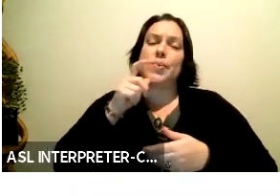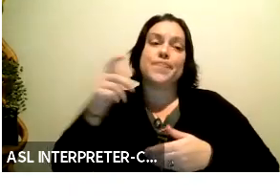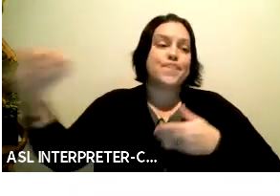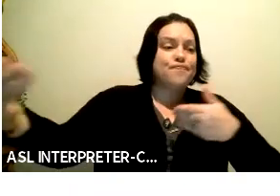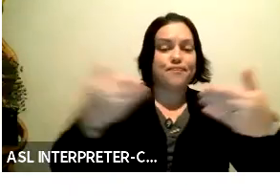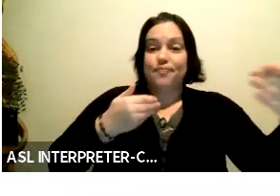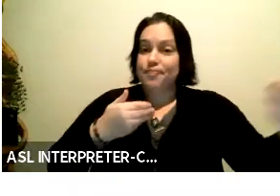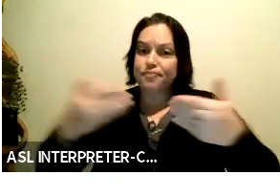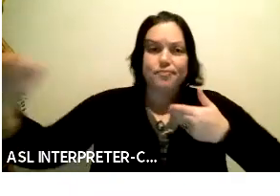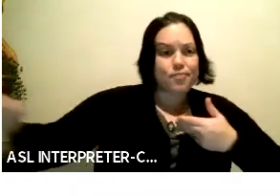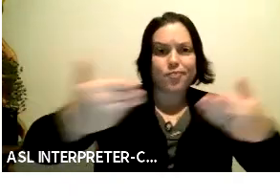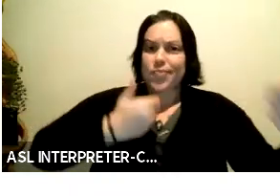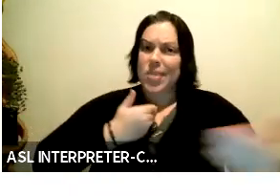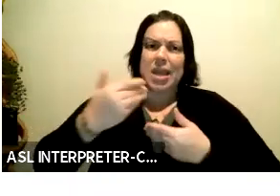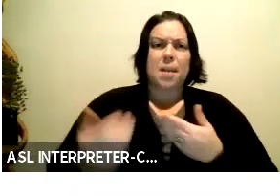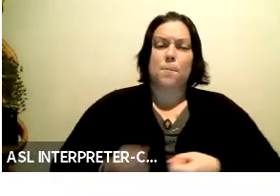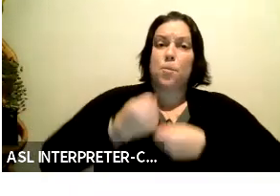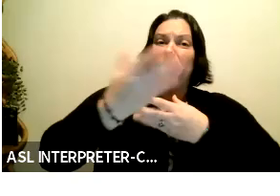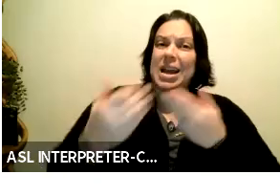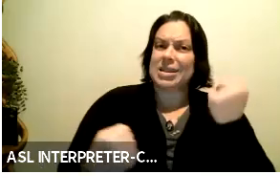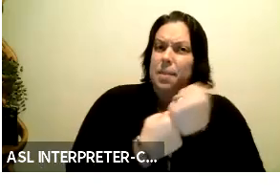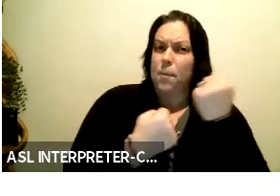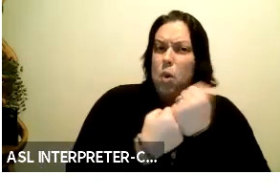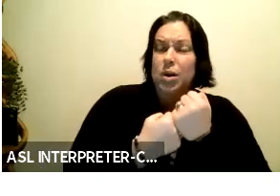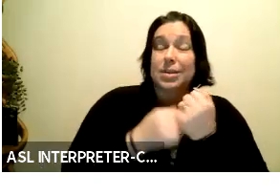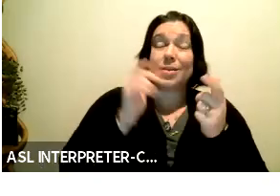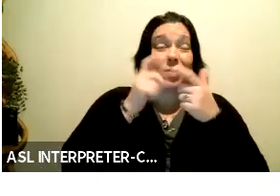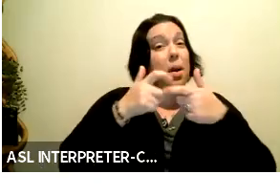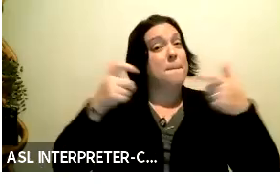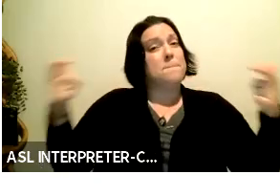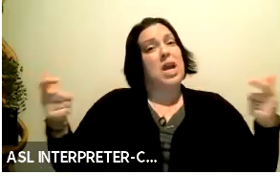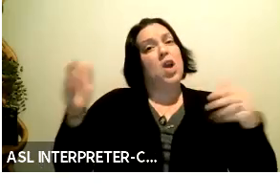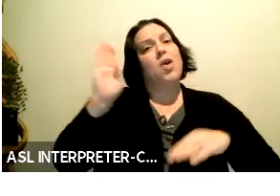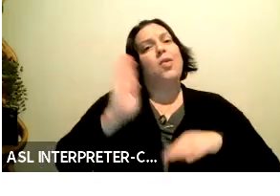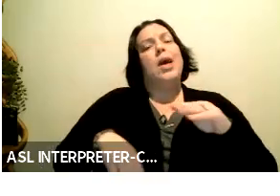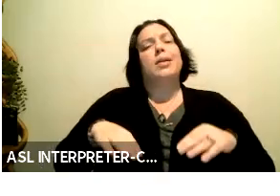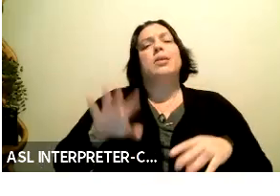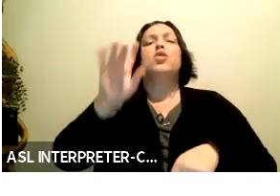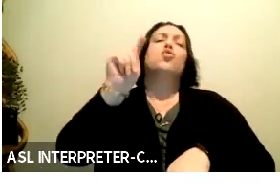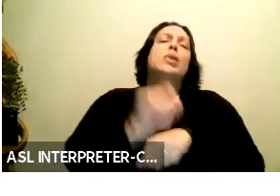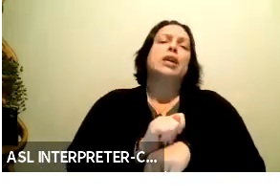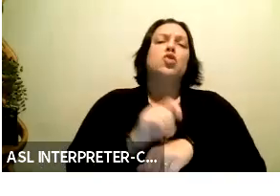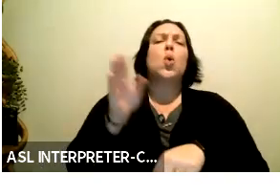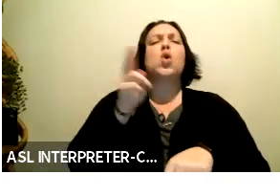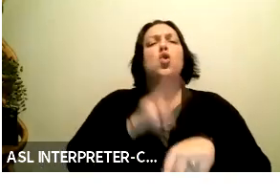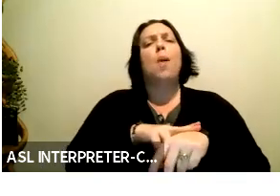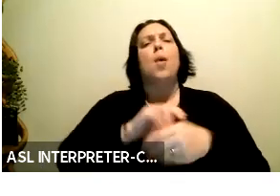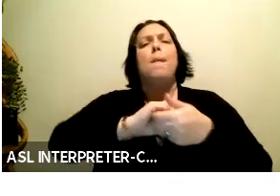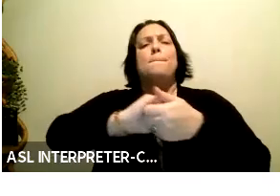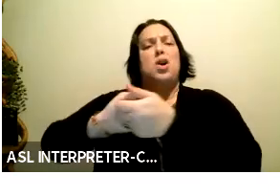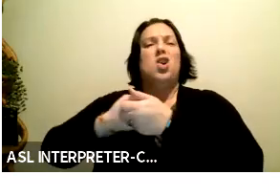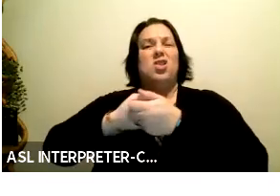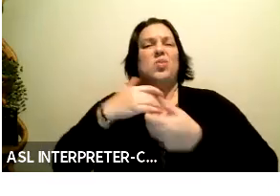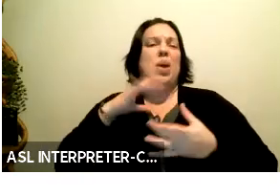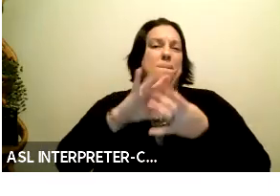during this pandemic is much bigger than the traditional partners we named at the beginning.